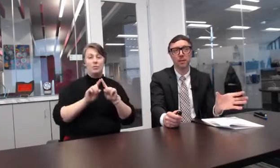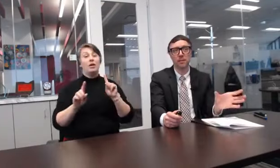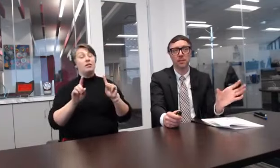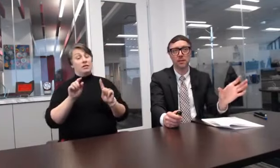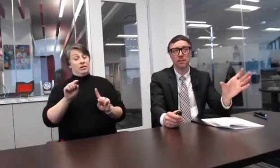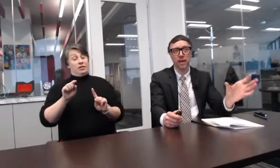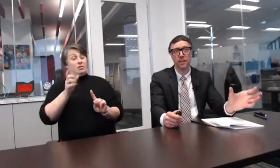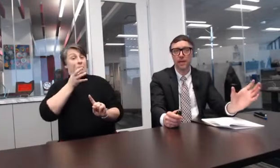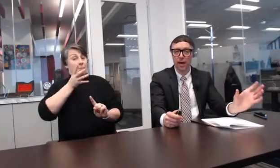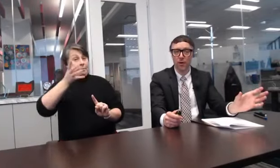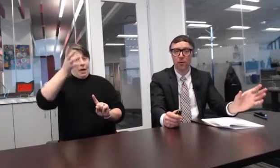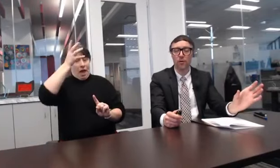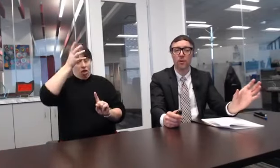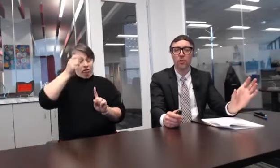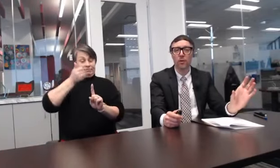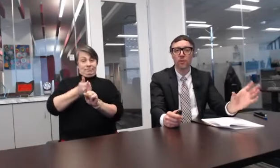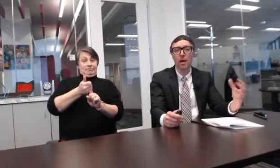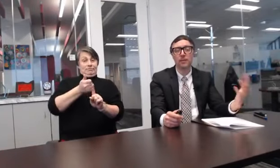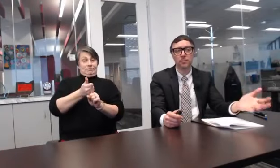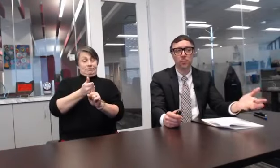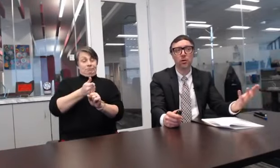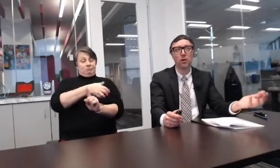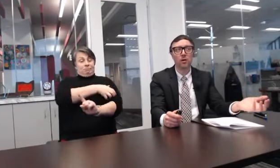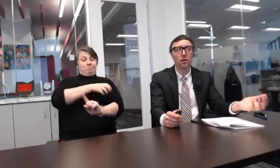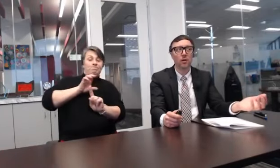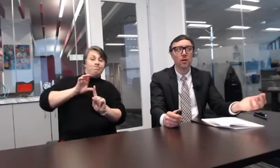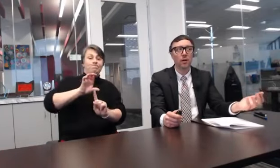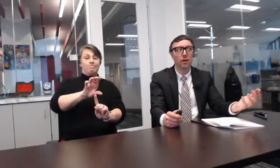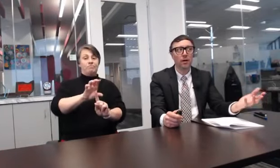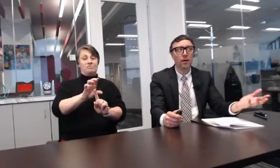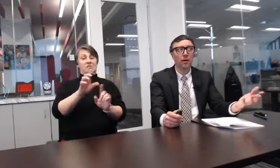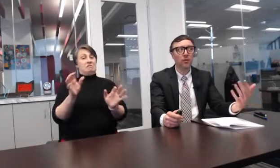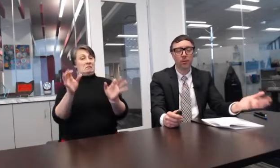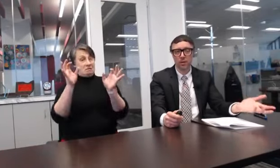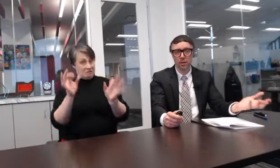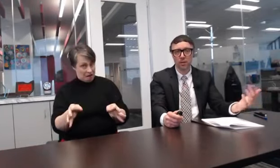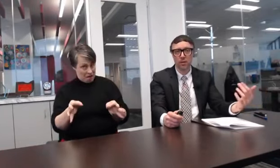basically decides how, has more authority